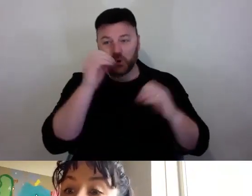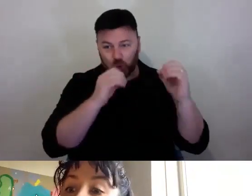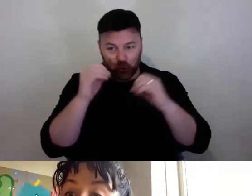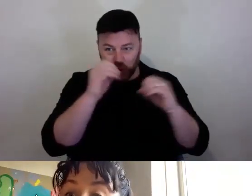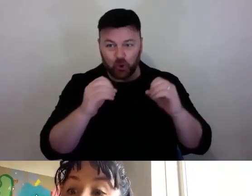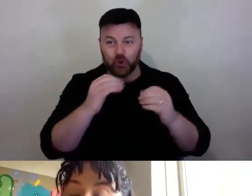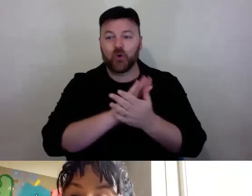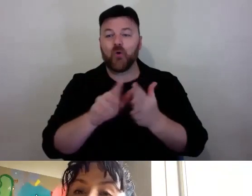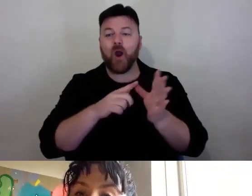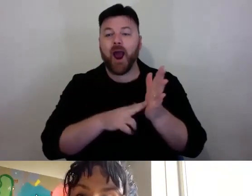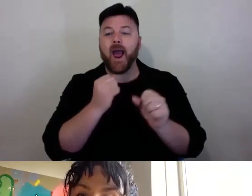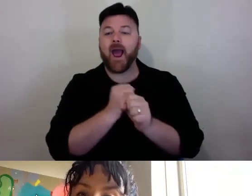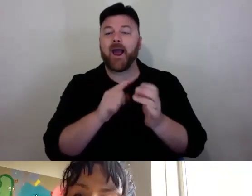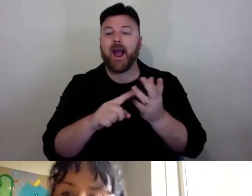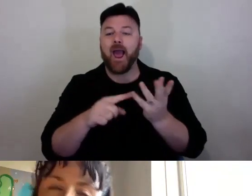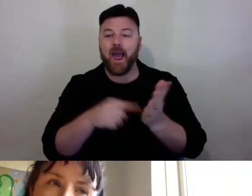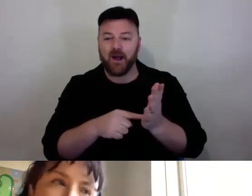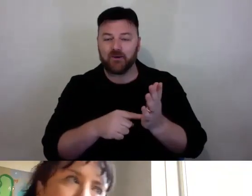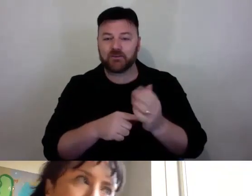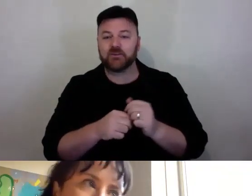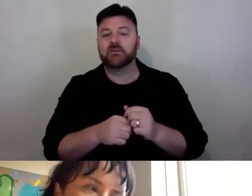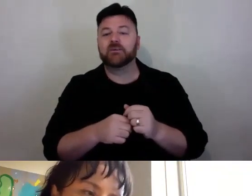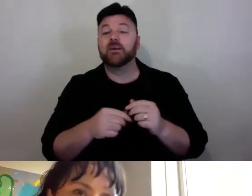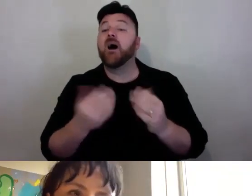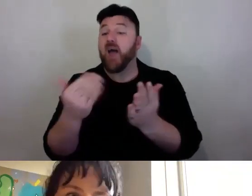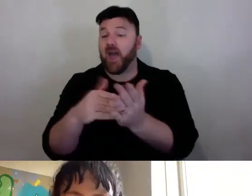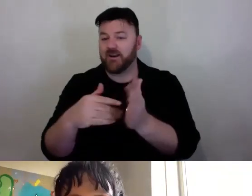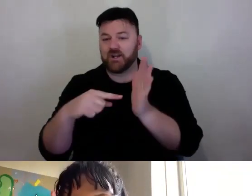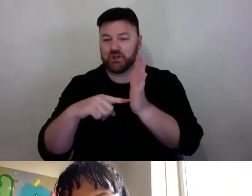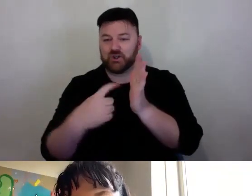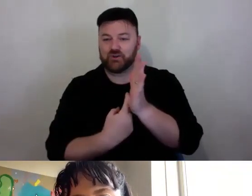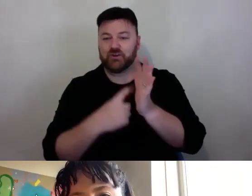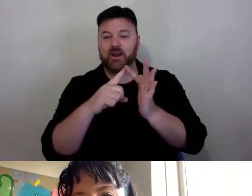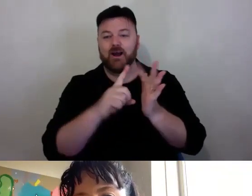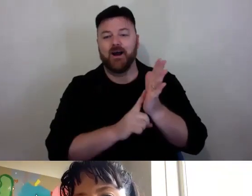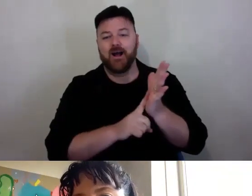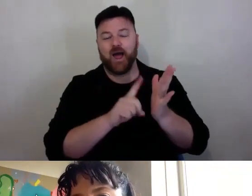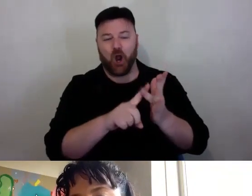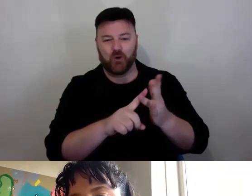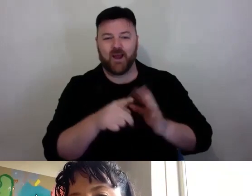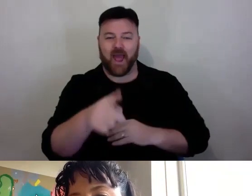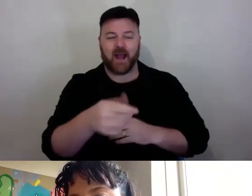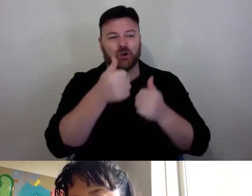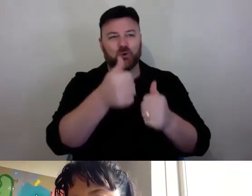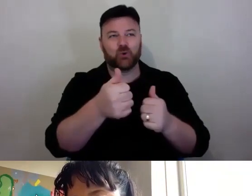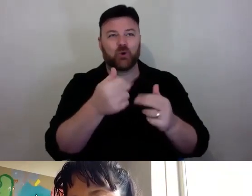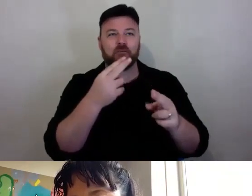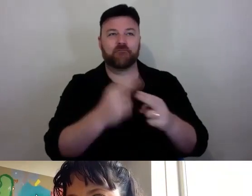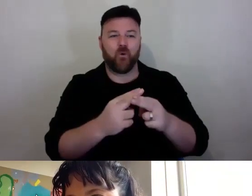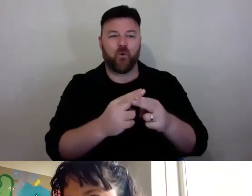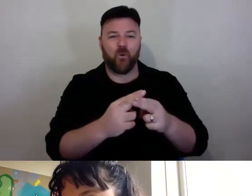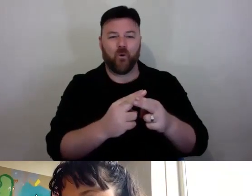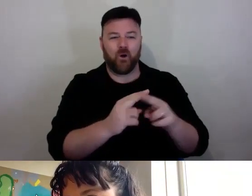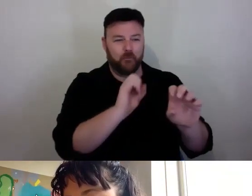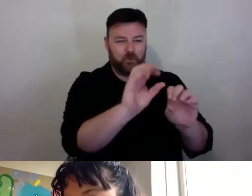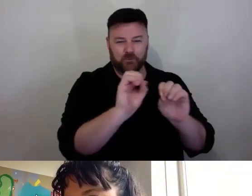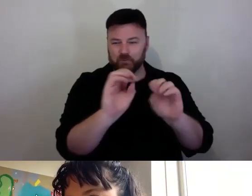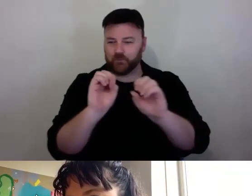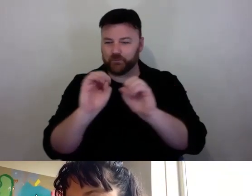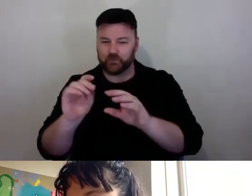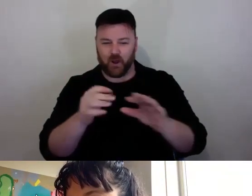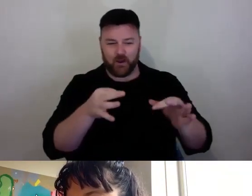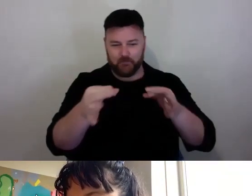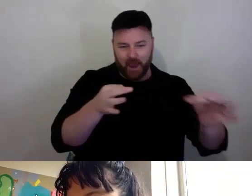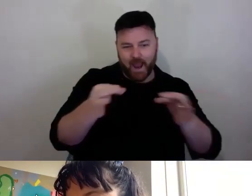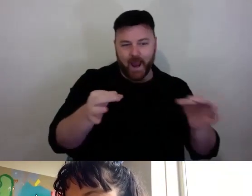good one because it is clear, to do creative things and organisational